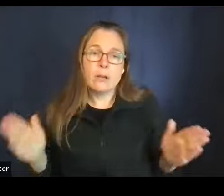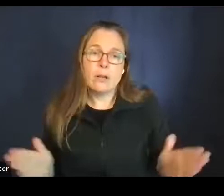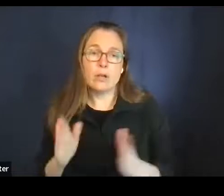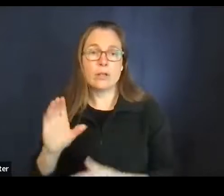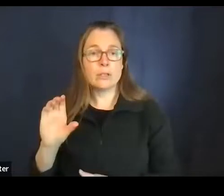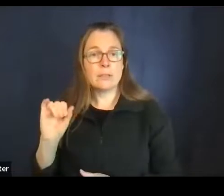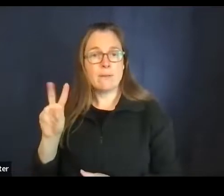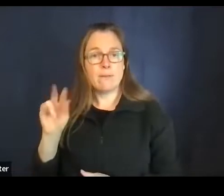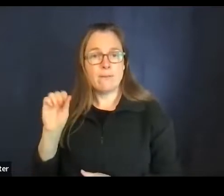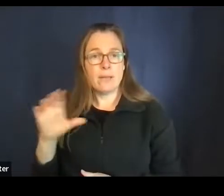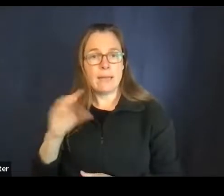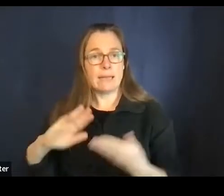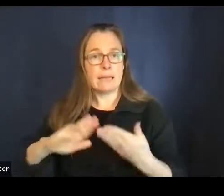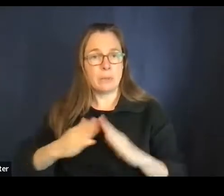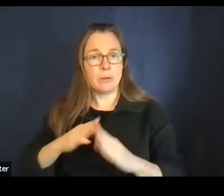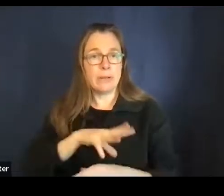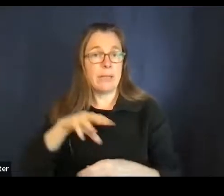where it otherwise not have felt possible before.